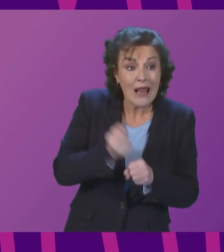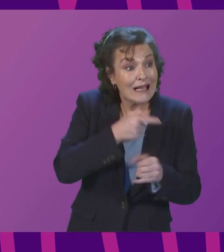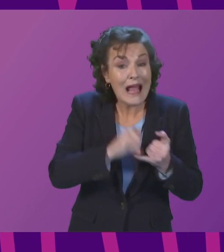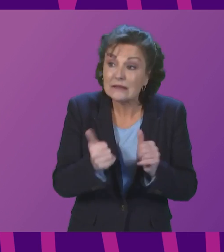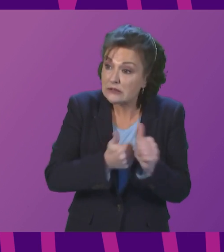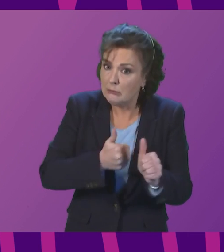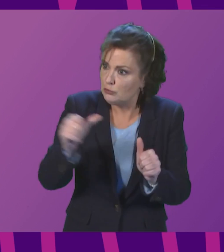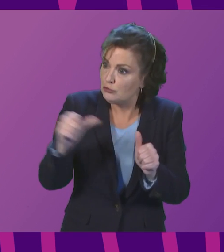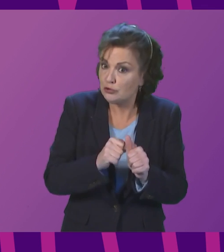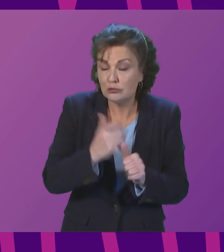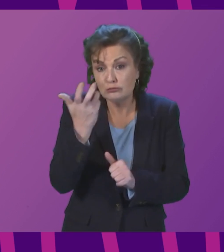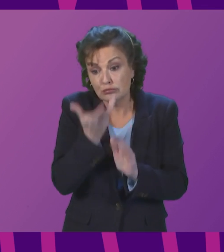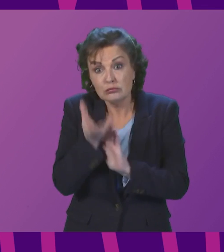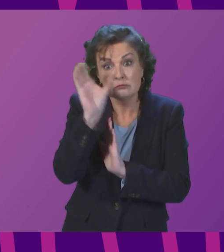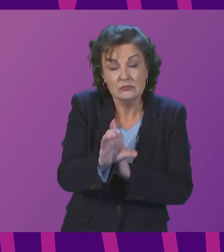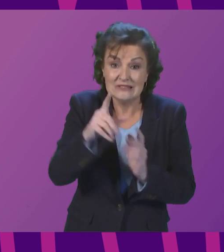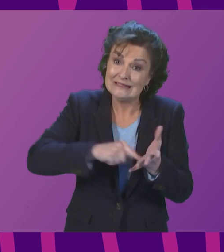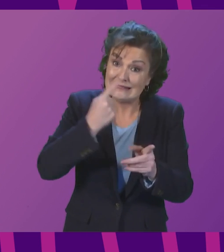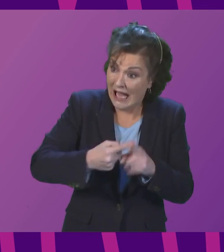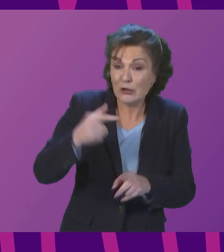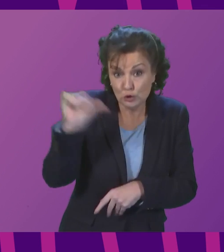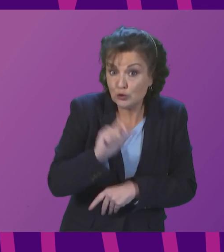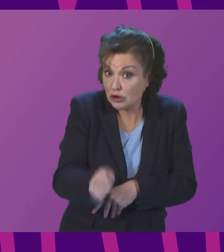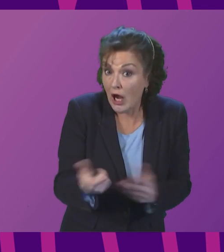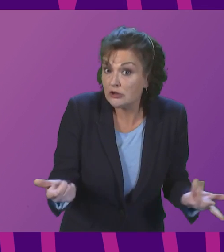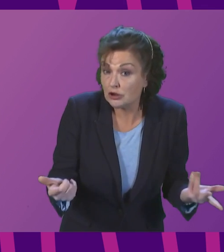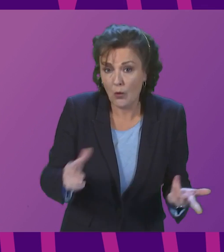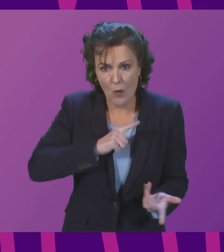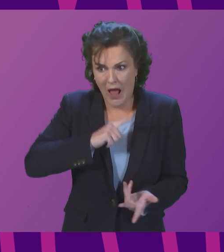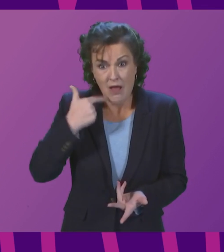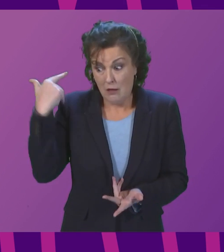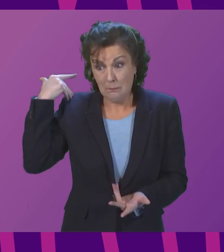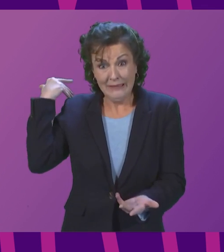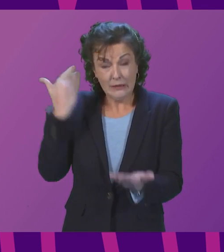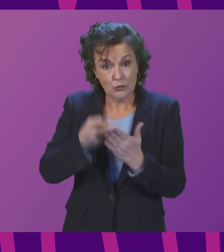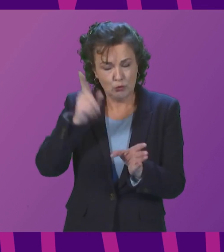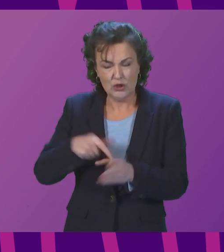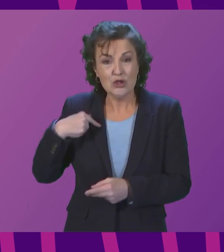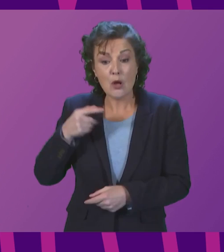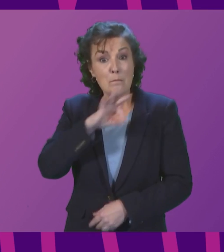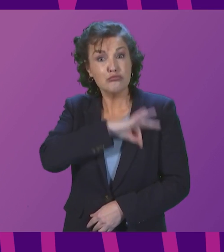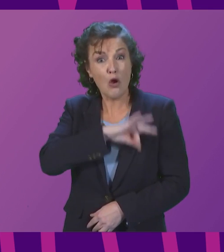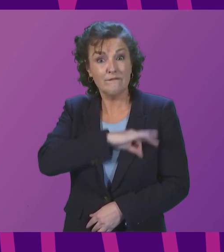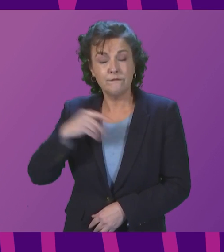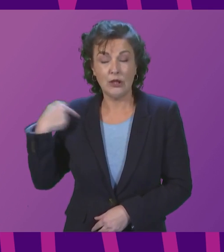I said again yesterday that companies that see rising profits should contribute more,